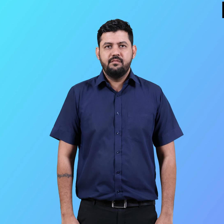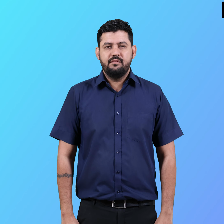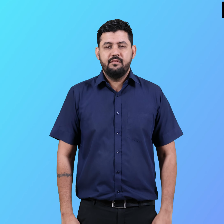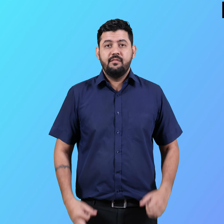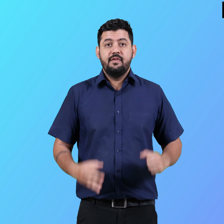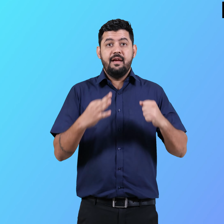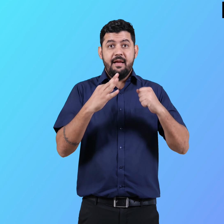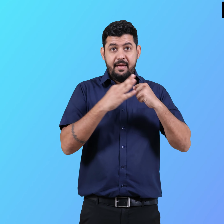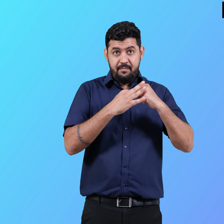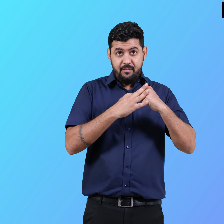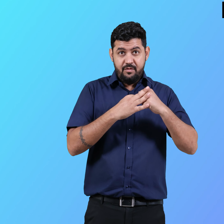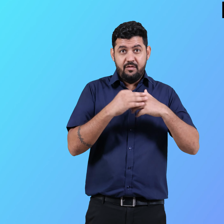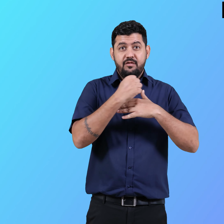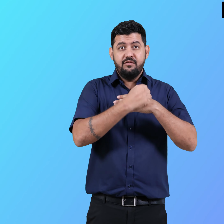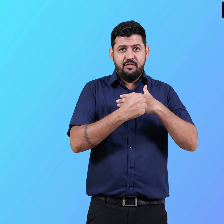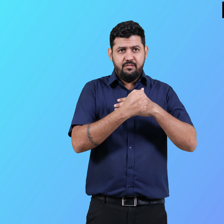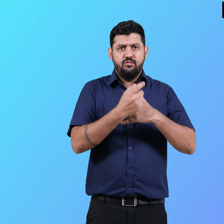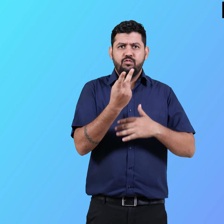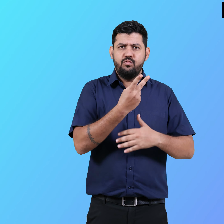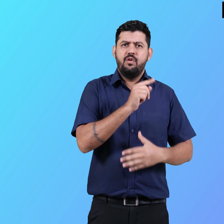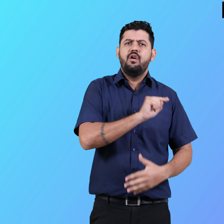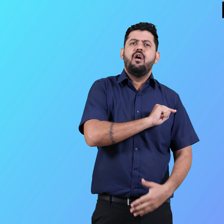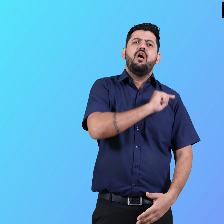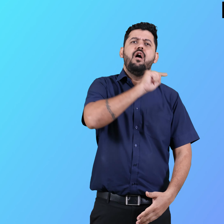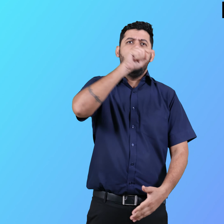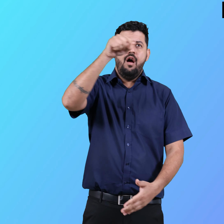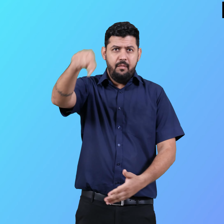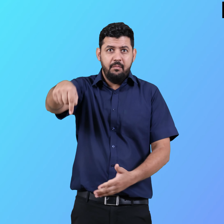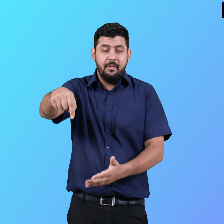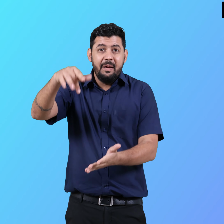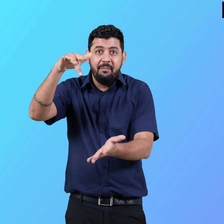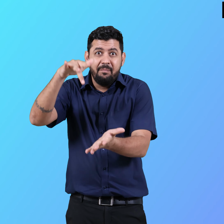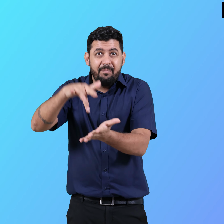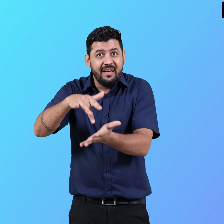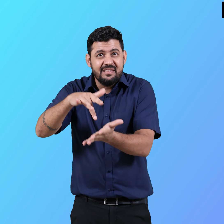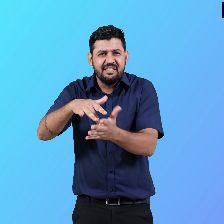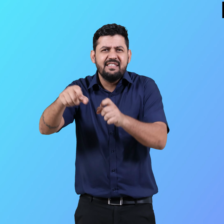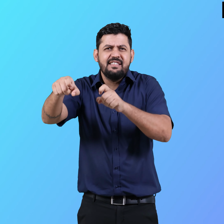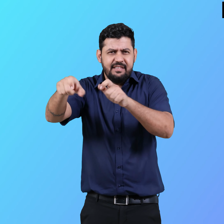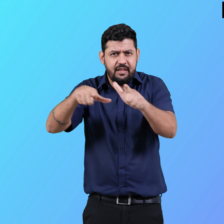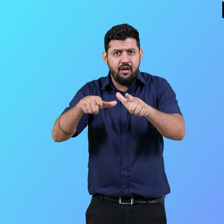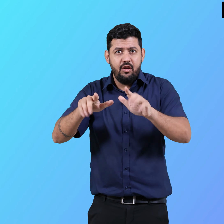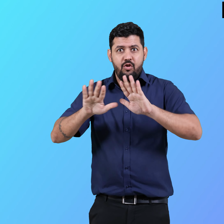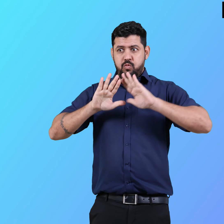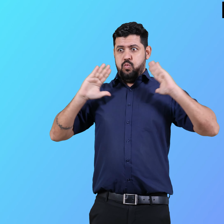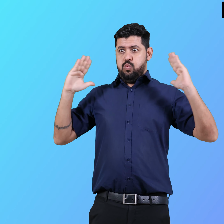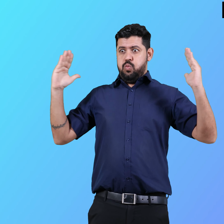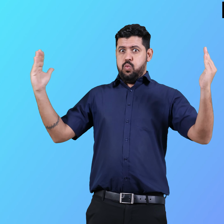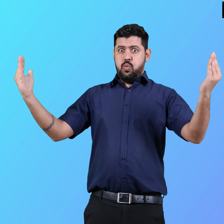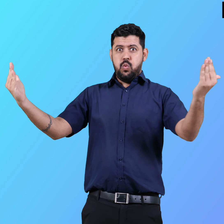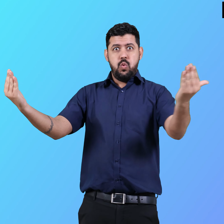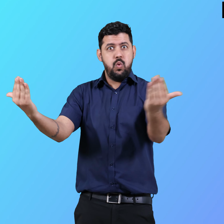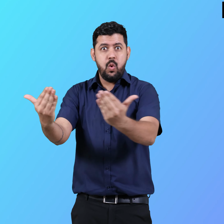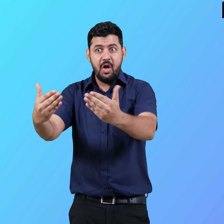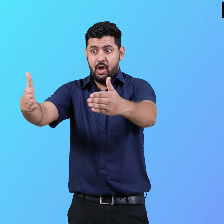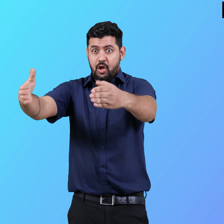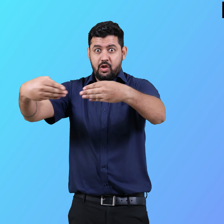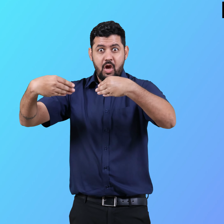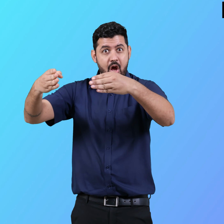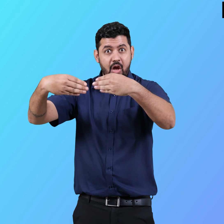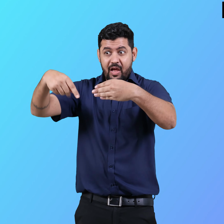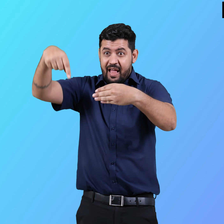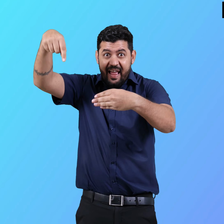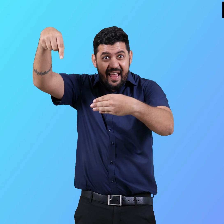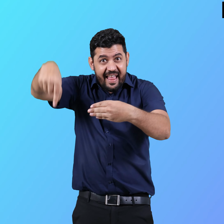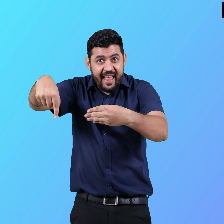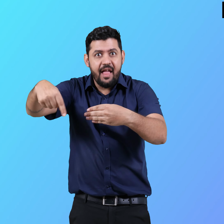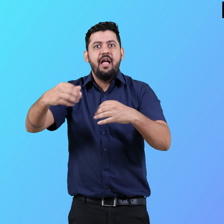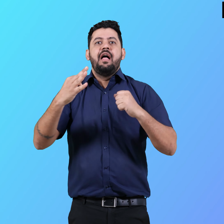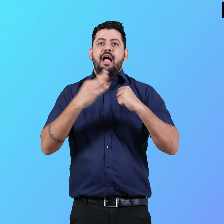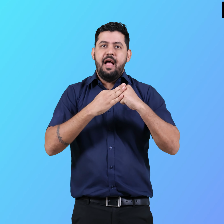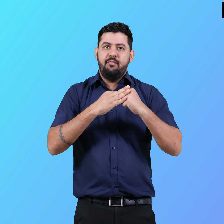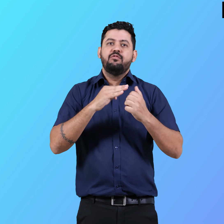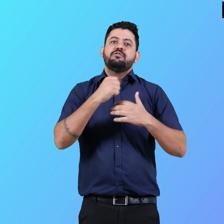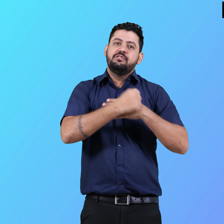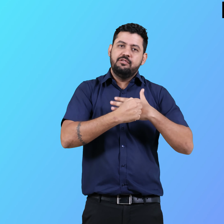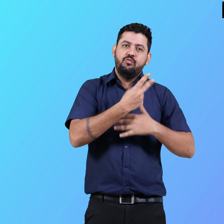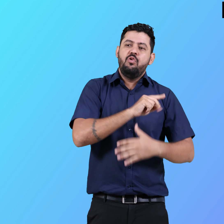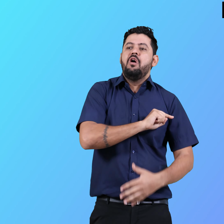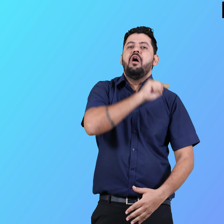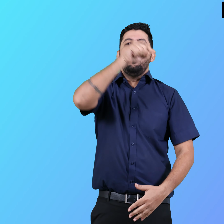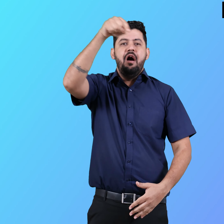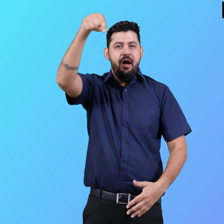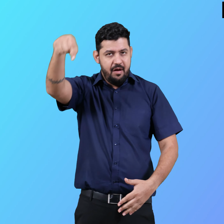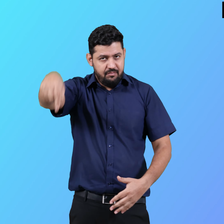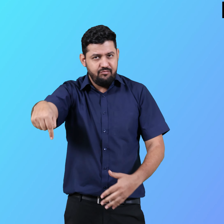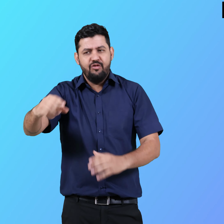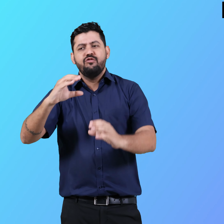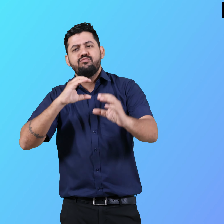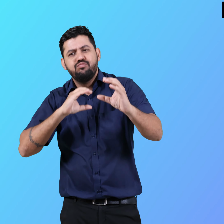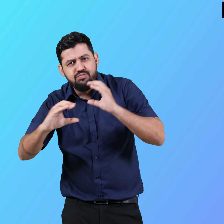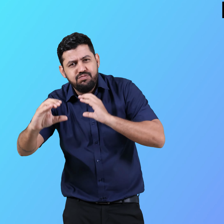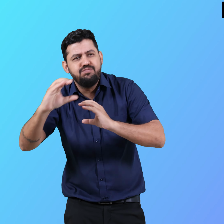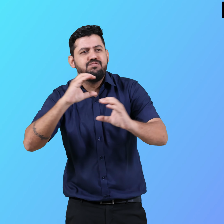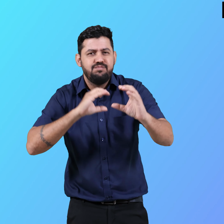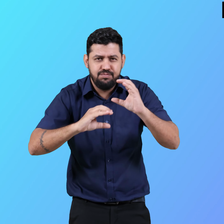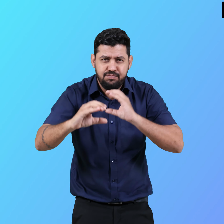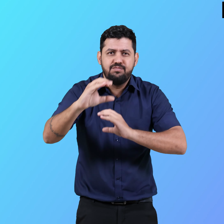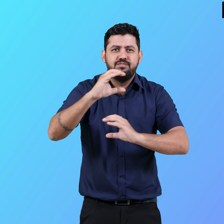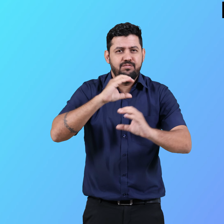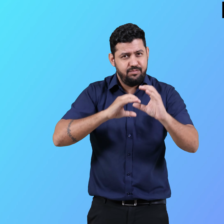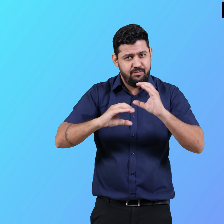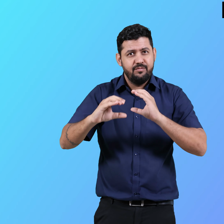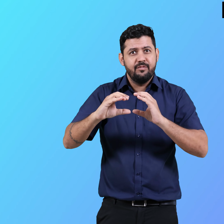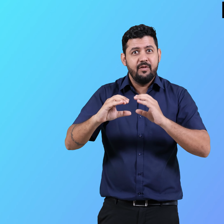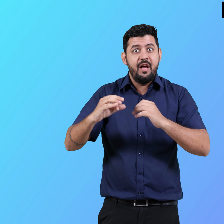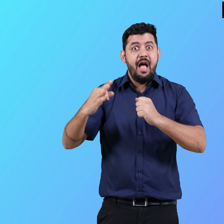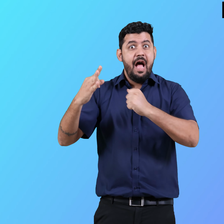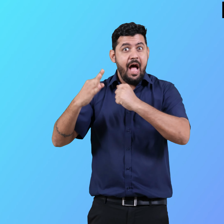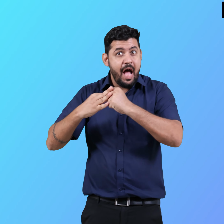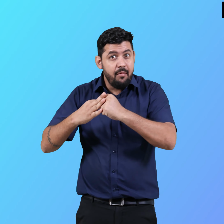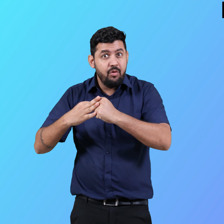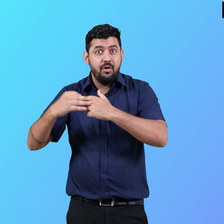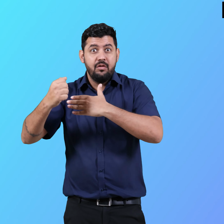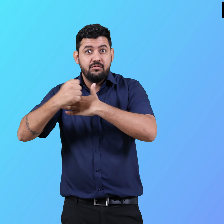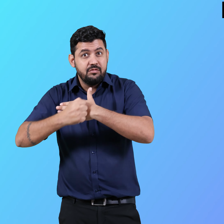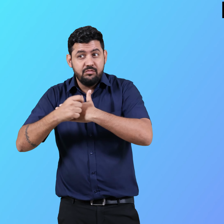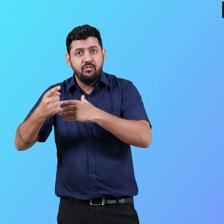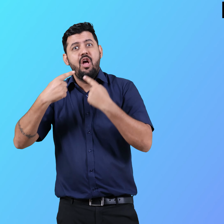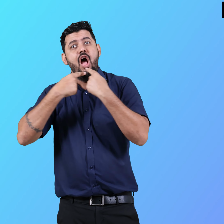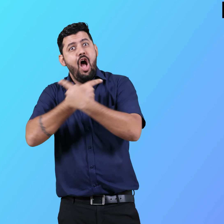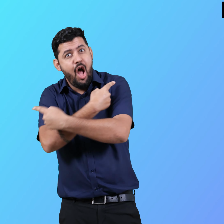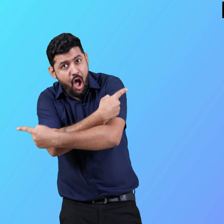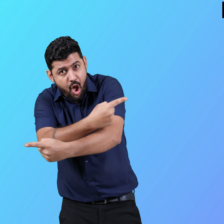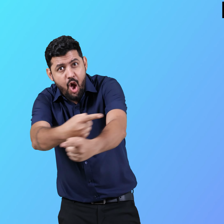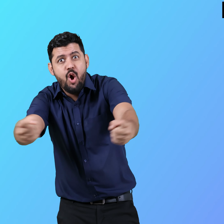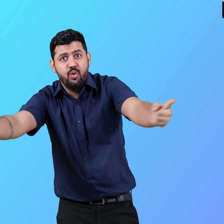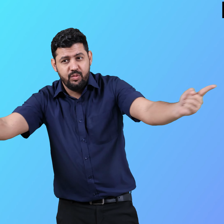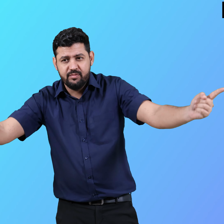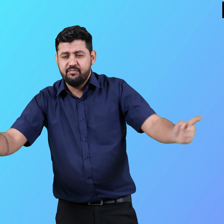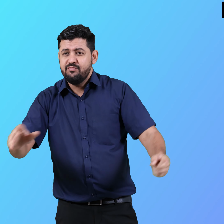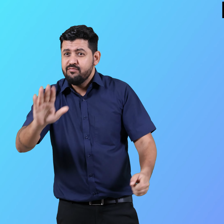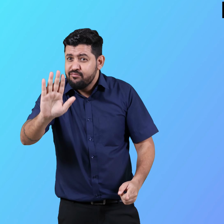So he went with his father Hamor to the meeting place by the city gate to speak to the men of the city. They said,